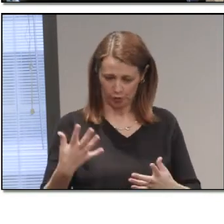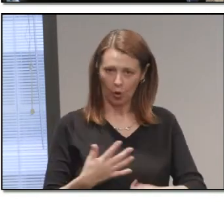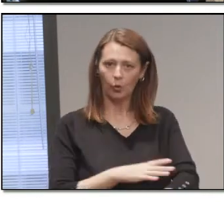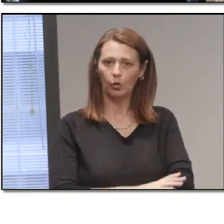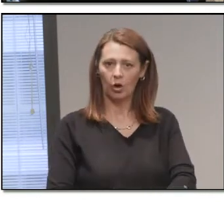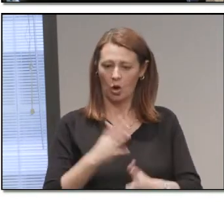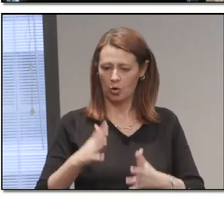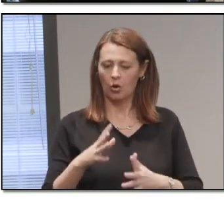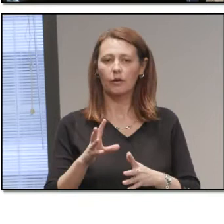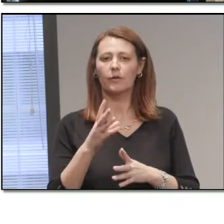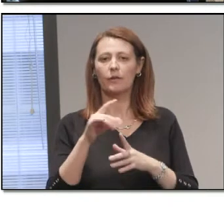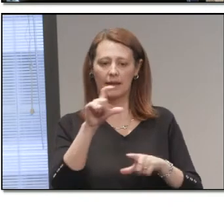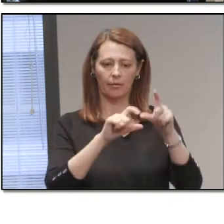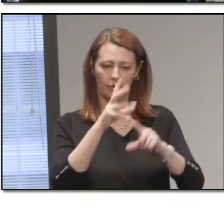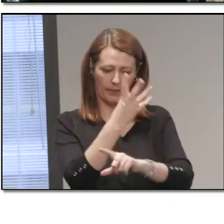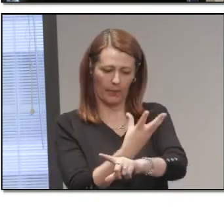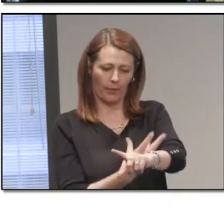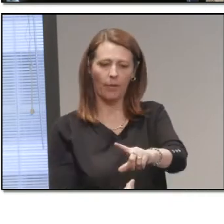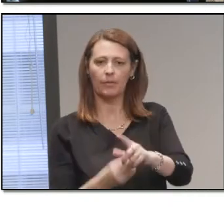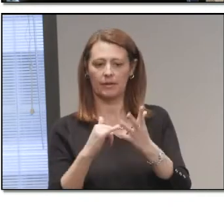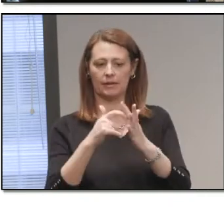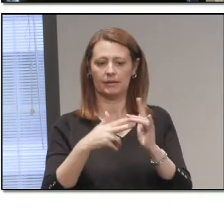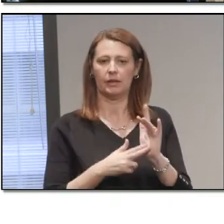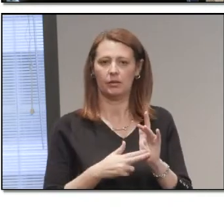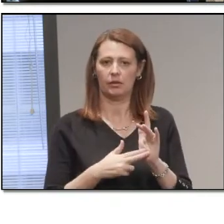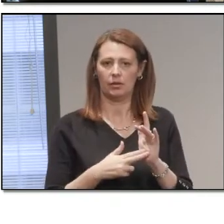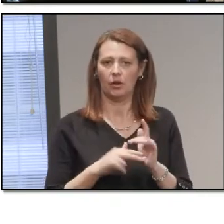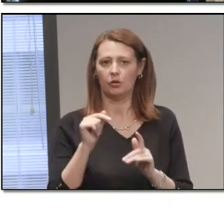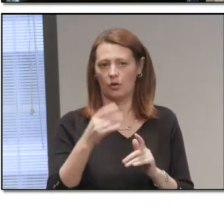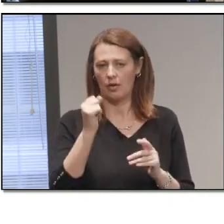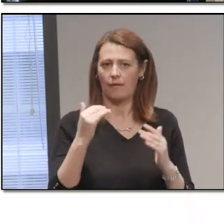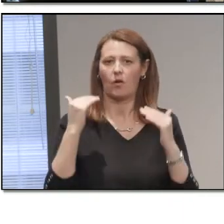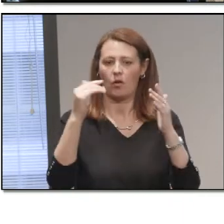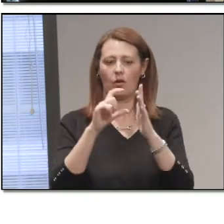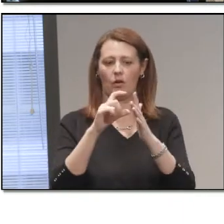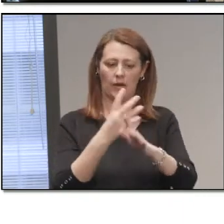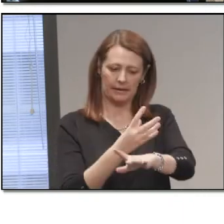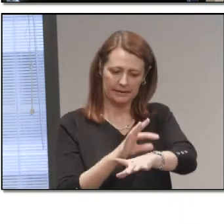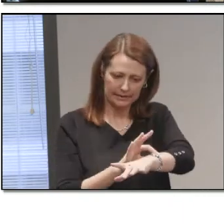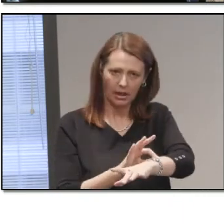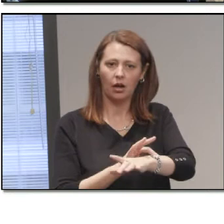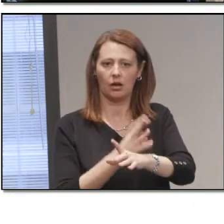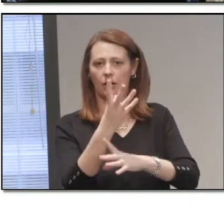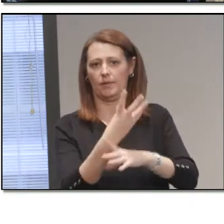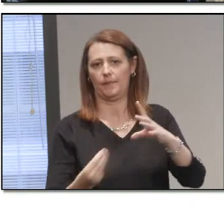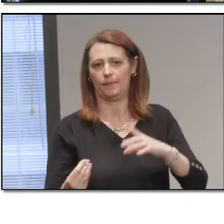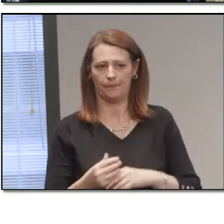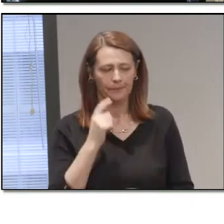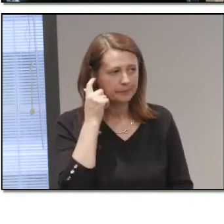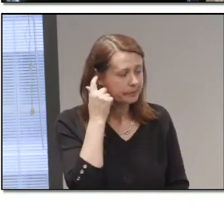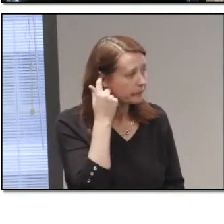can be absorbed through the skin, and so they have a higher dermal exposure. Now this slide, this